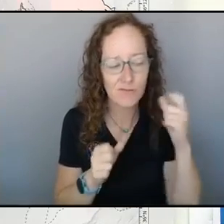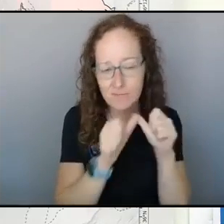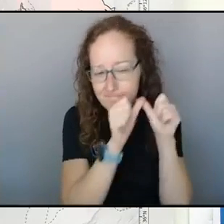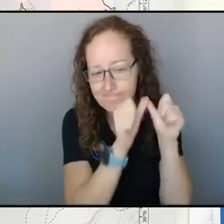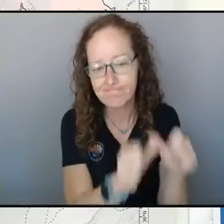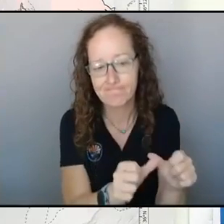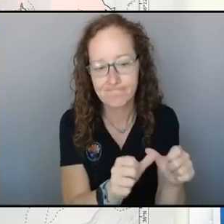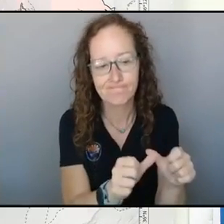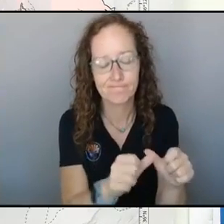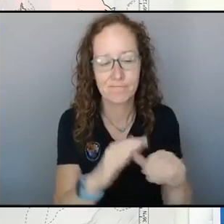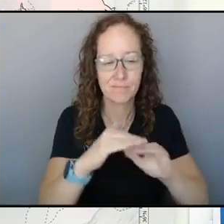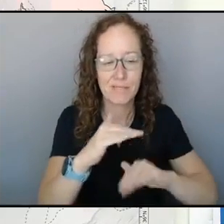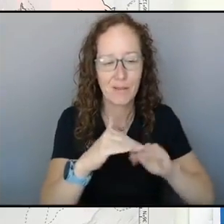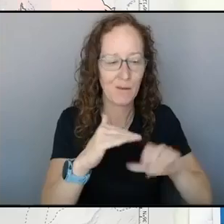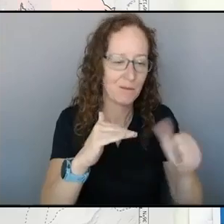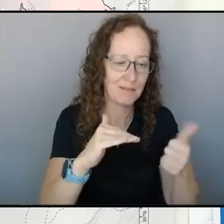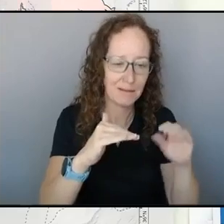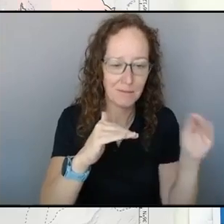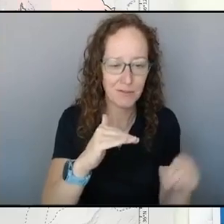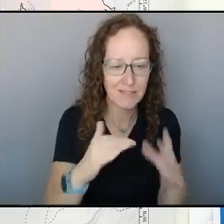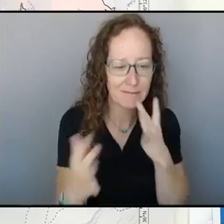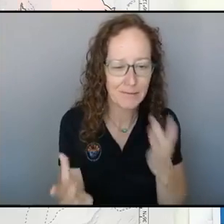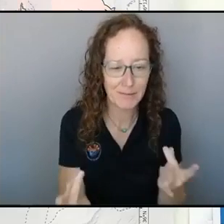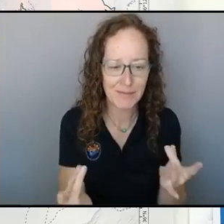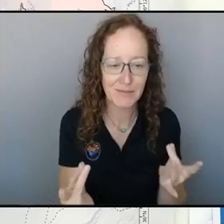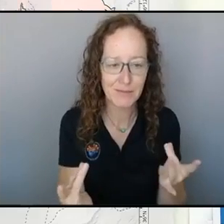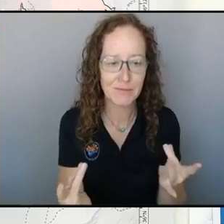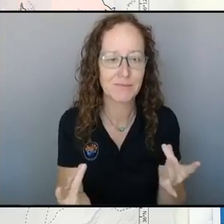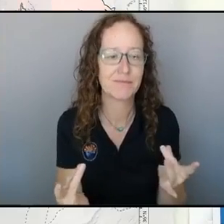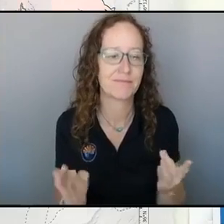relative humidity minimums alongside with poor overnight